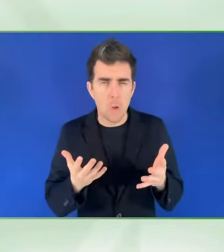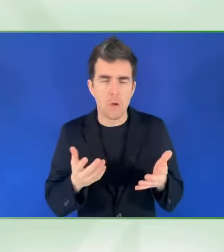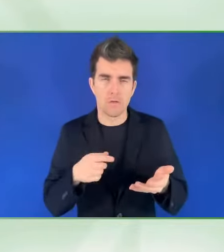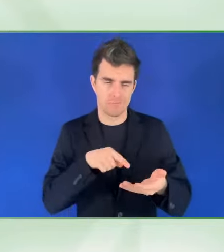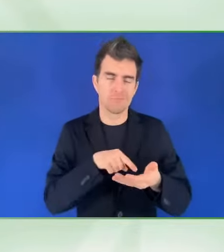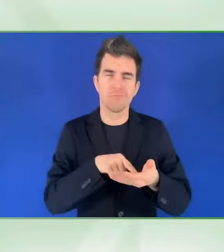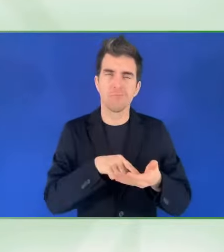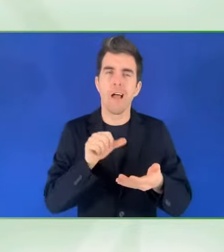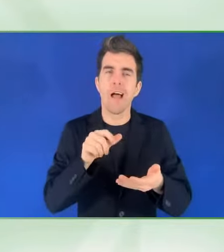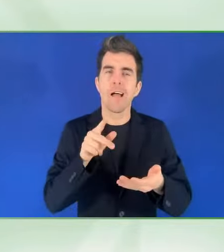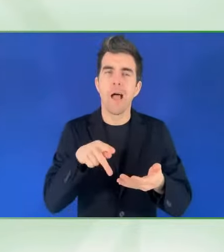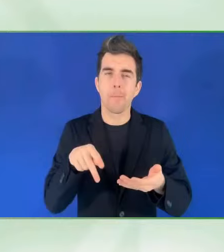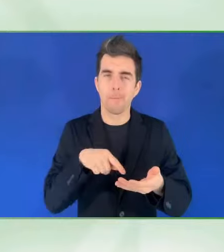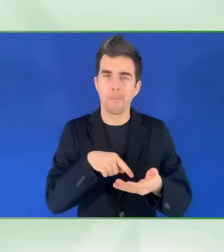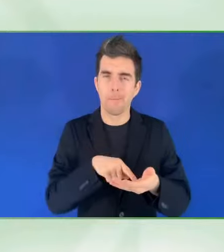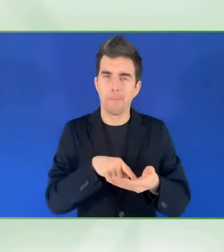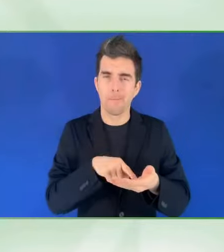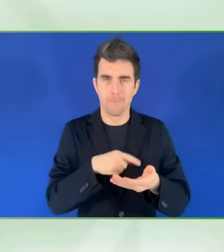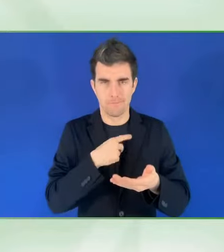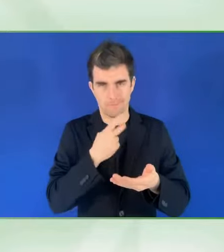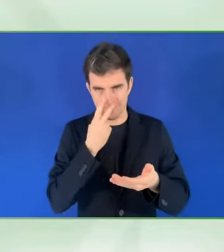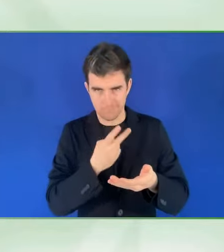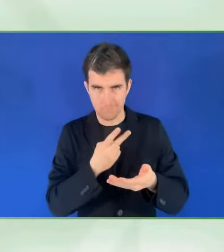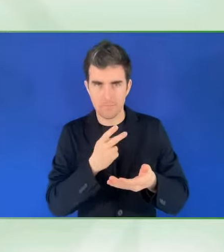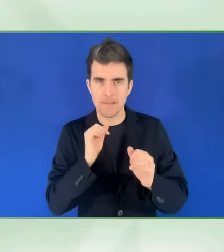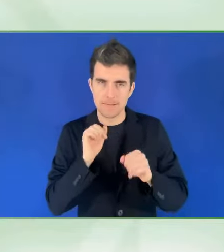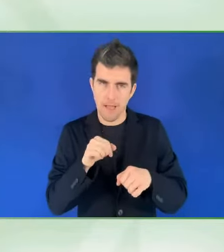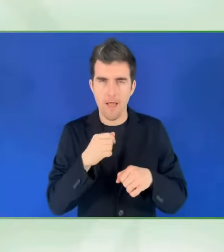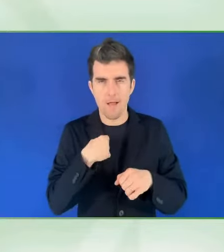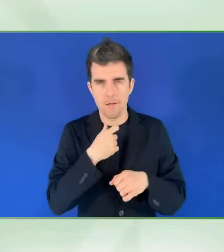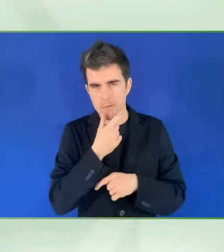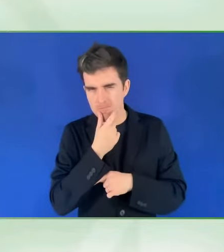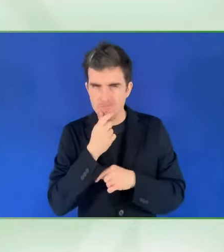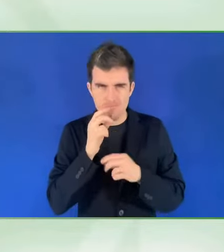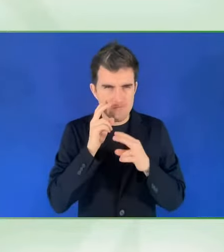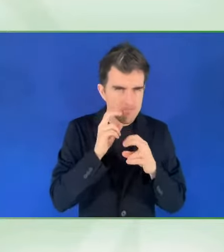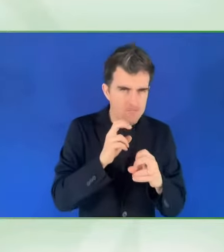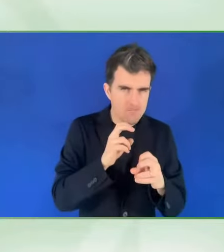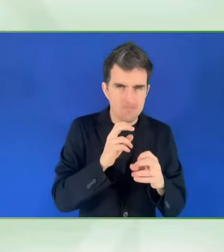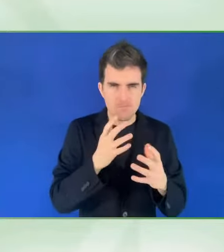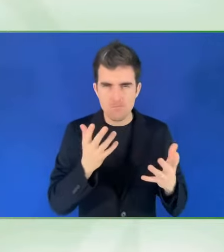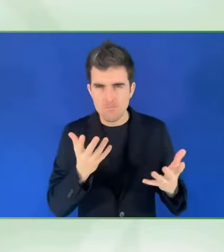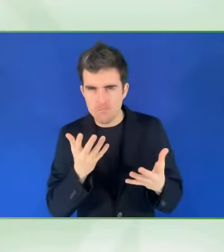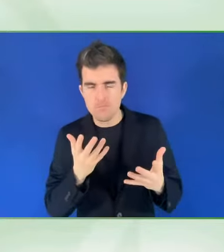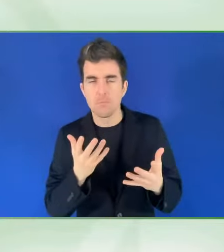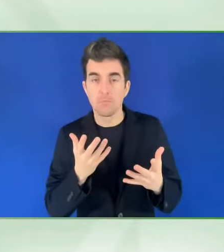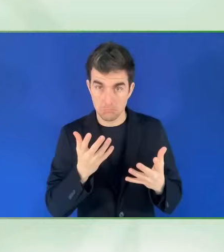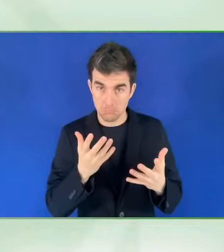So I am an old woman.